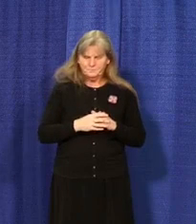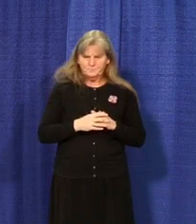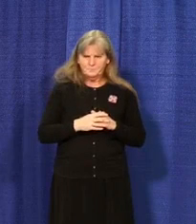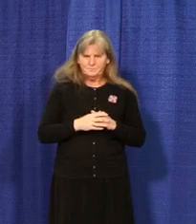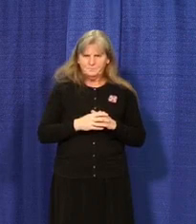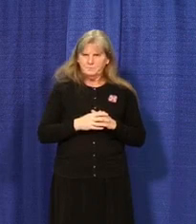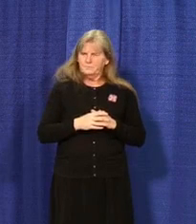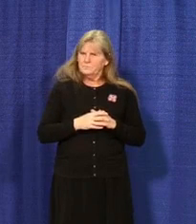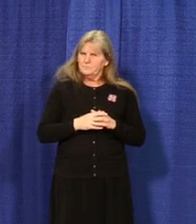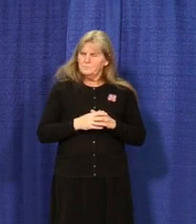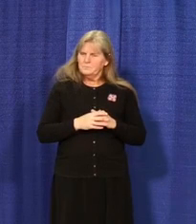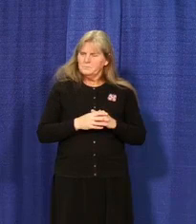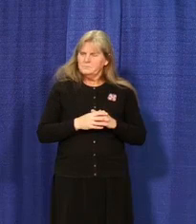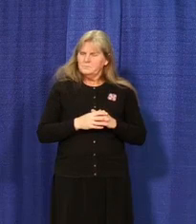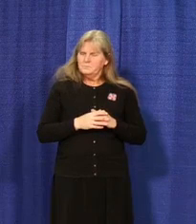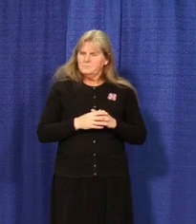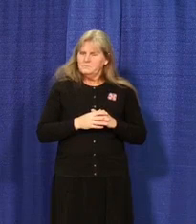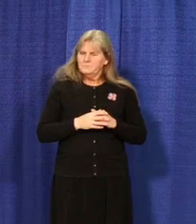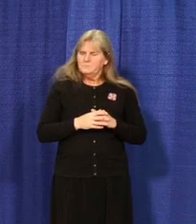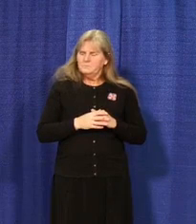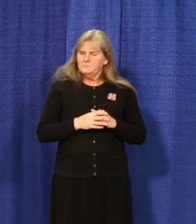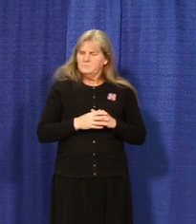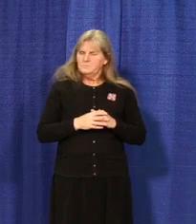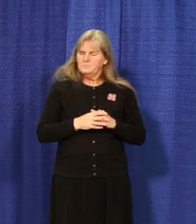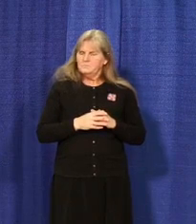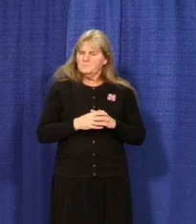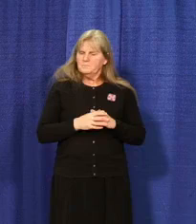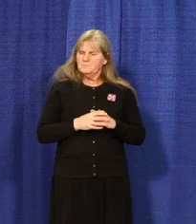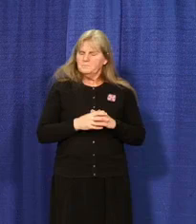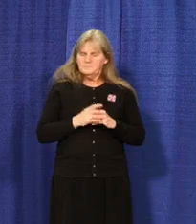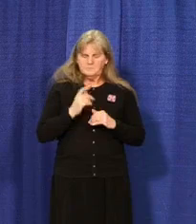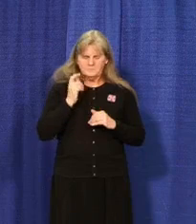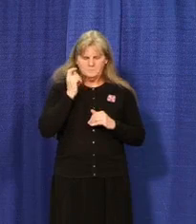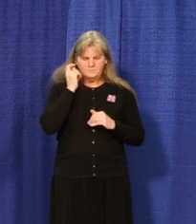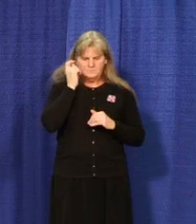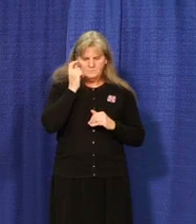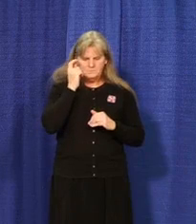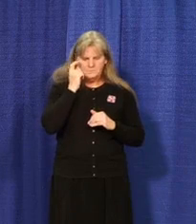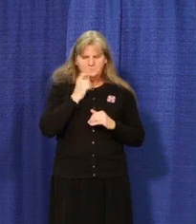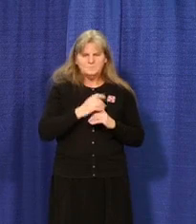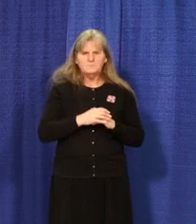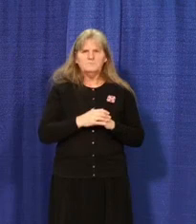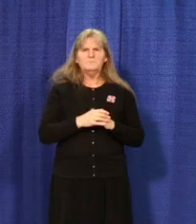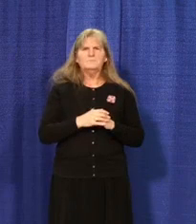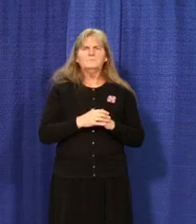I am just wondering, you know,